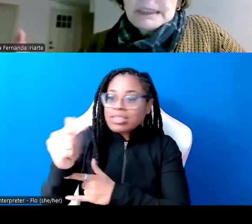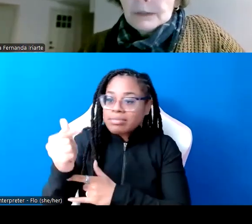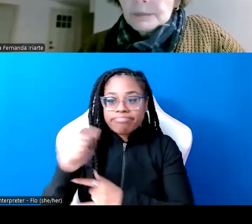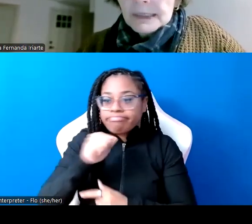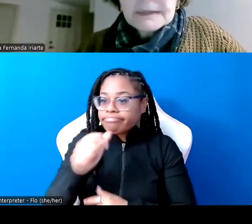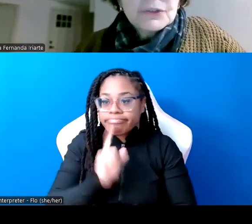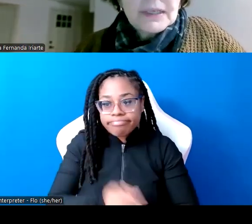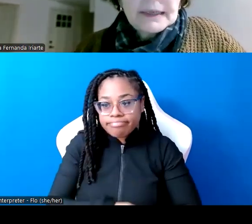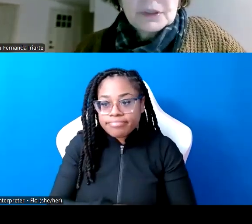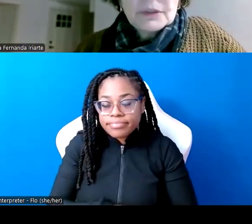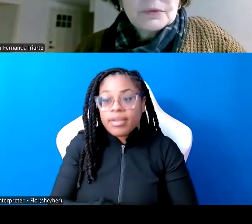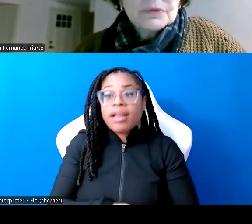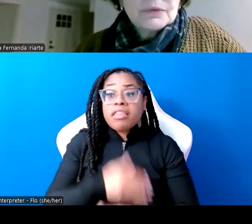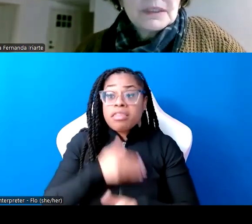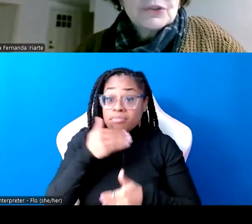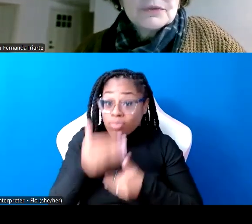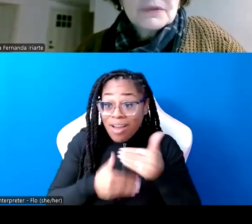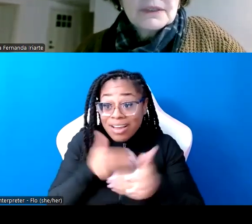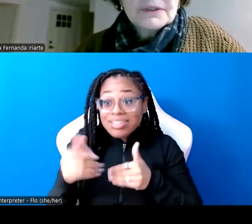Again, the process you have to go through the regional center.